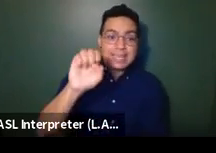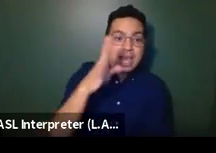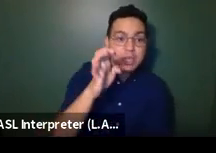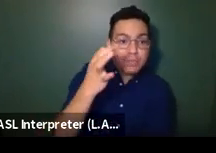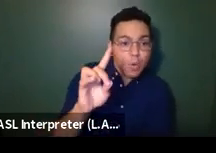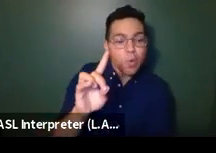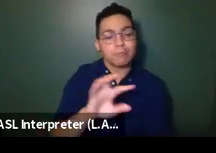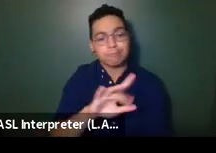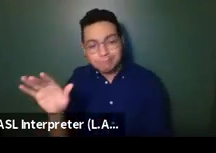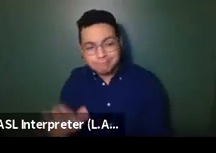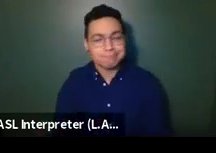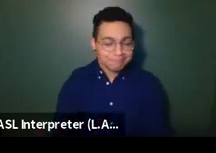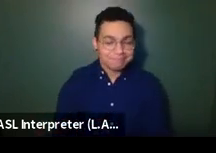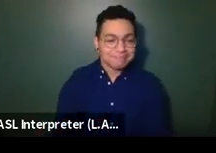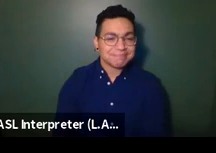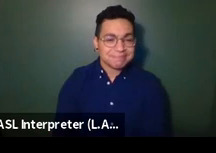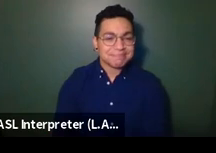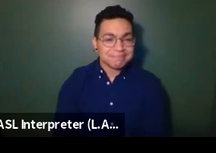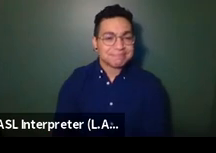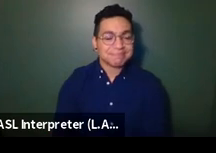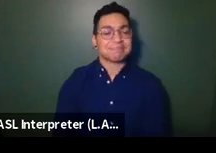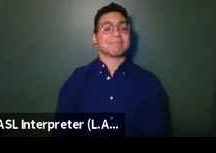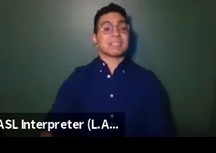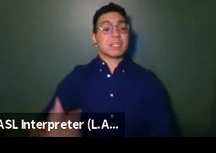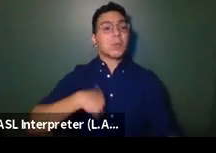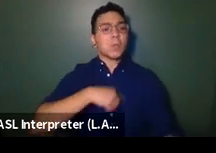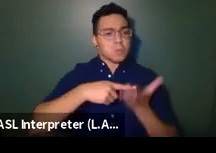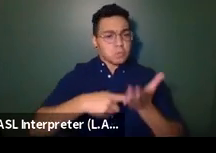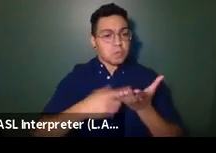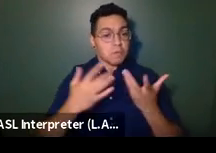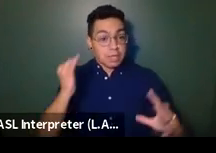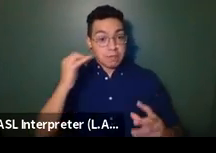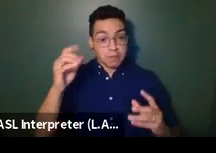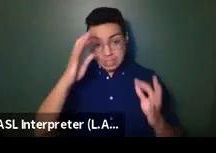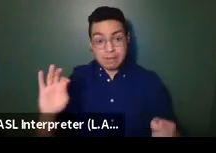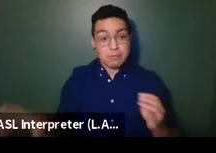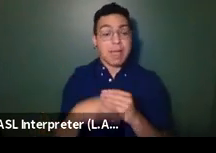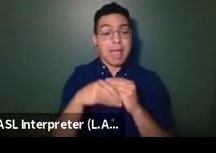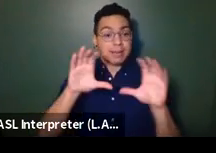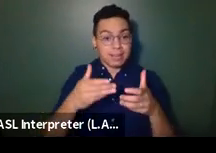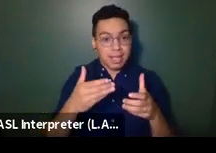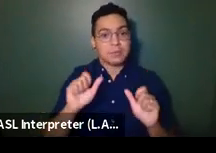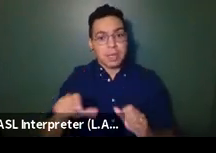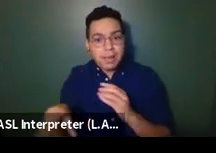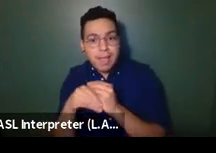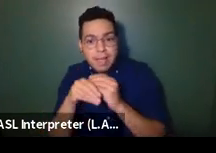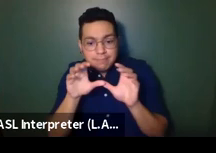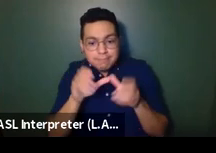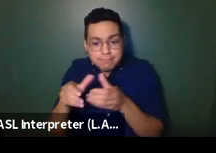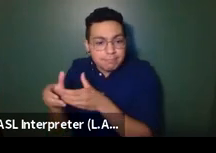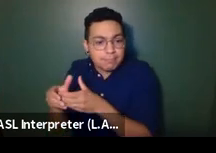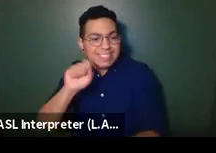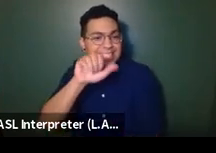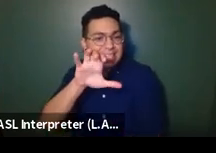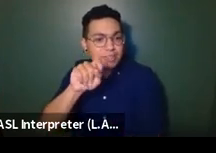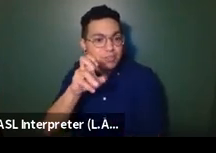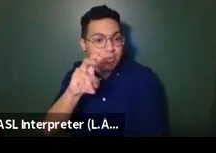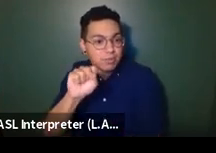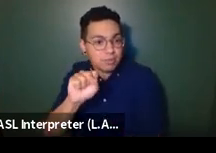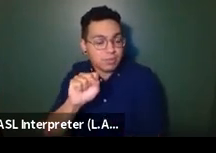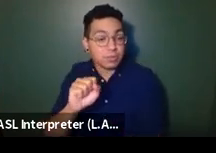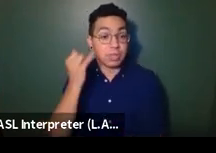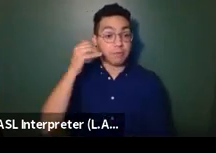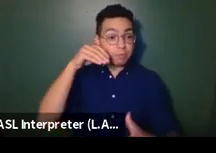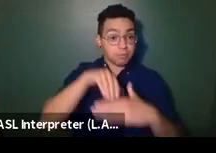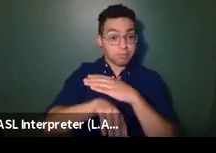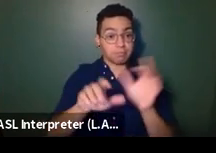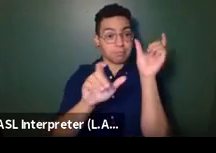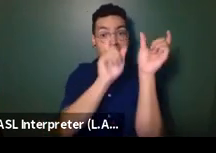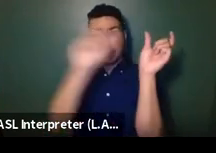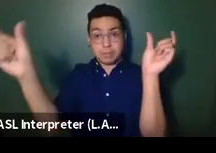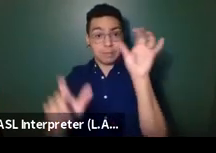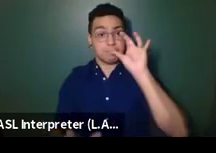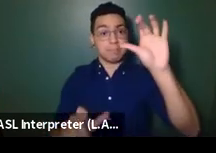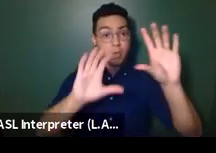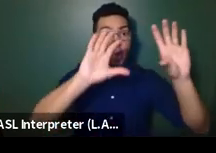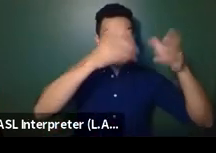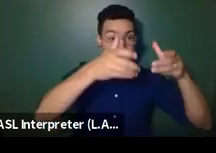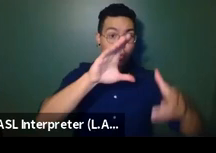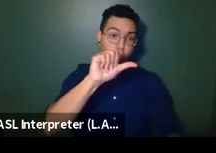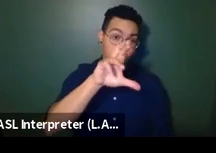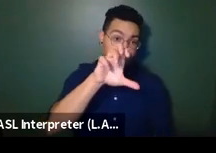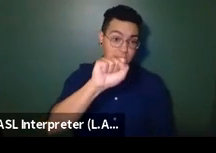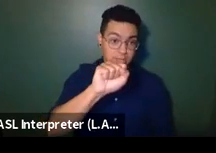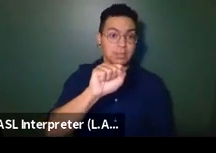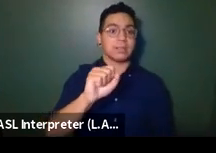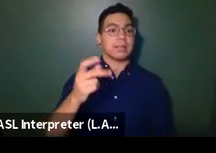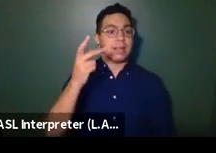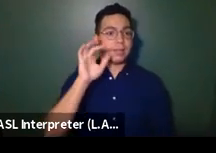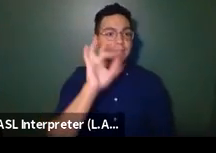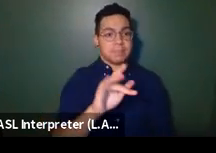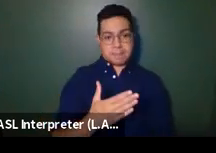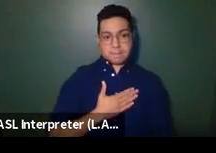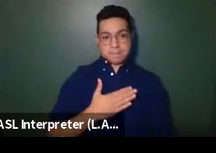ESD 189 - Amy Colburn: So we did talk a little bit yesterday about if you're adding a course how you can add sections. So if we go into courses. So I'm going to open up, go to my courses so that I get the full page with all of the courses.